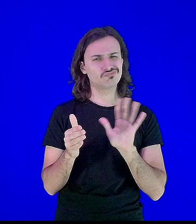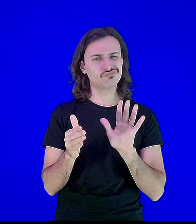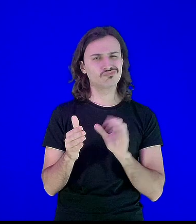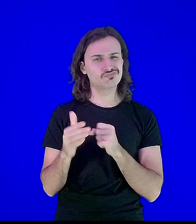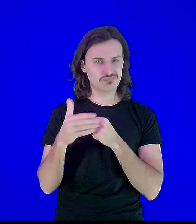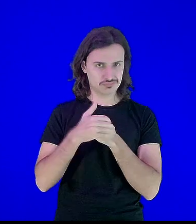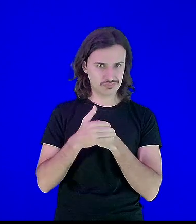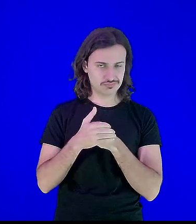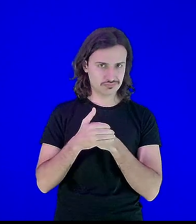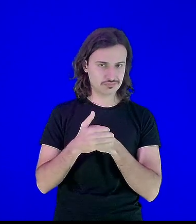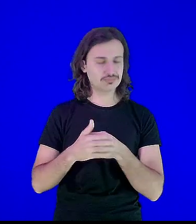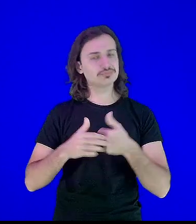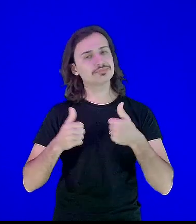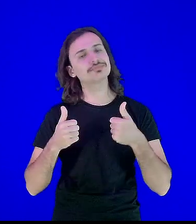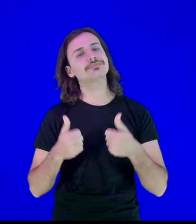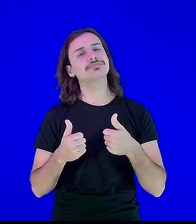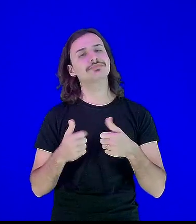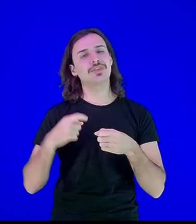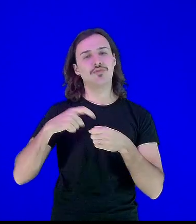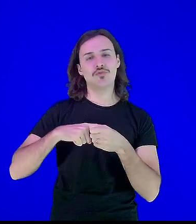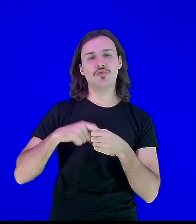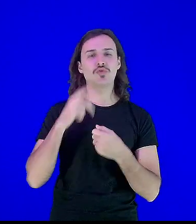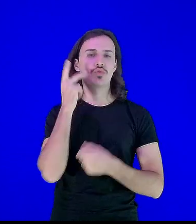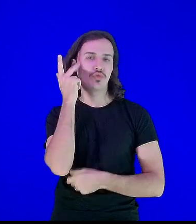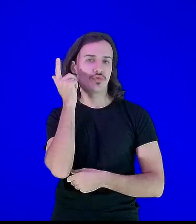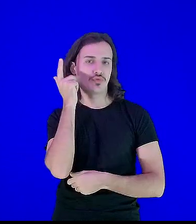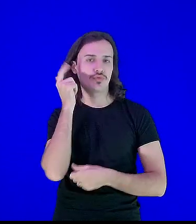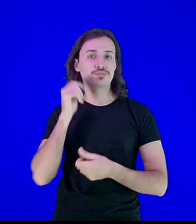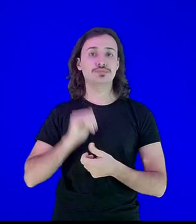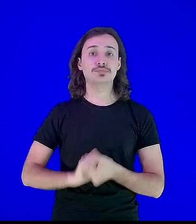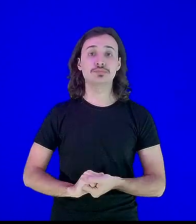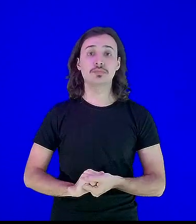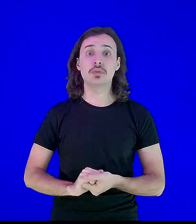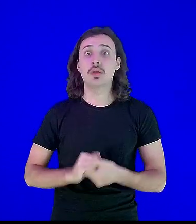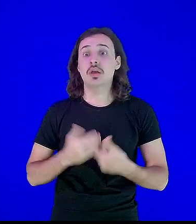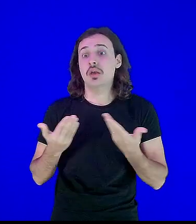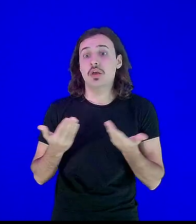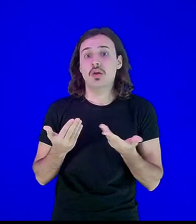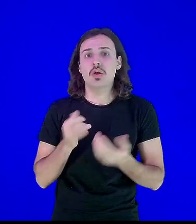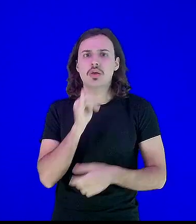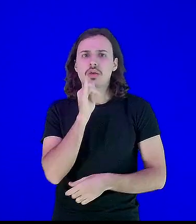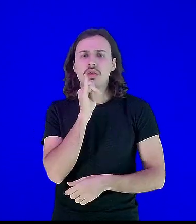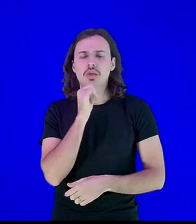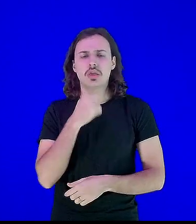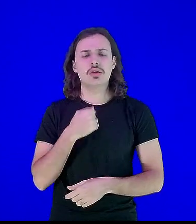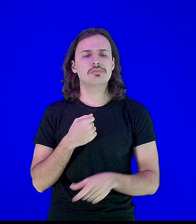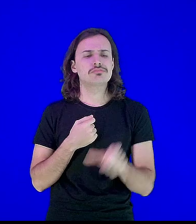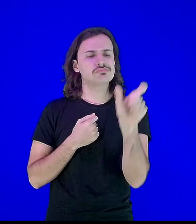now what if I want to go to the next column? there is two ways